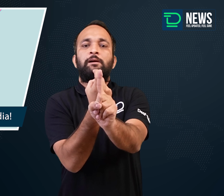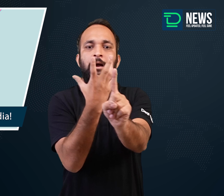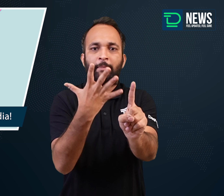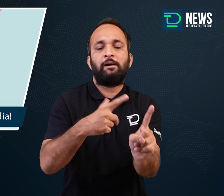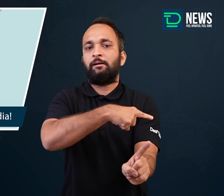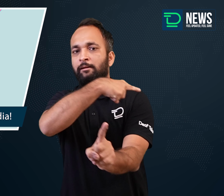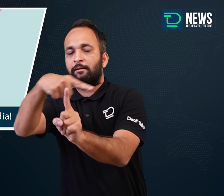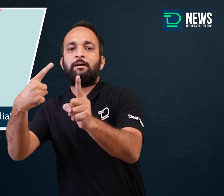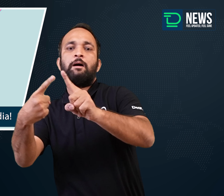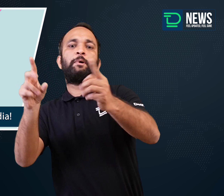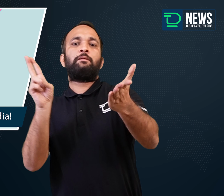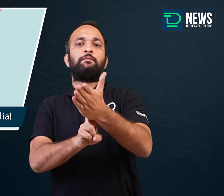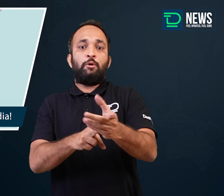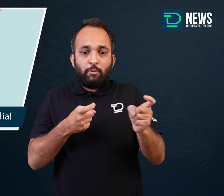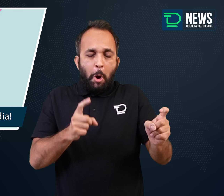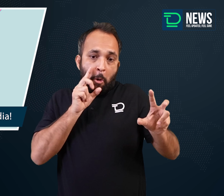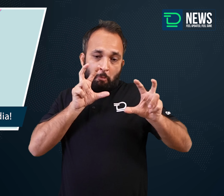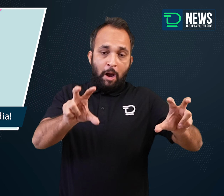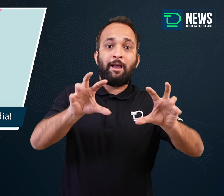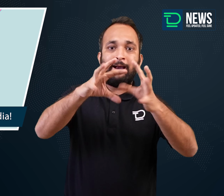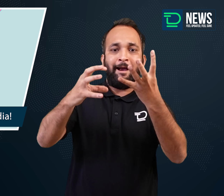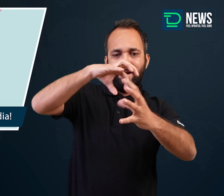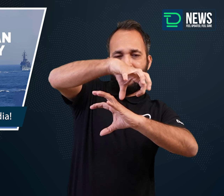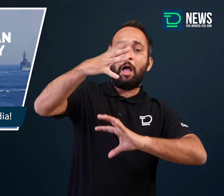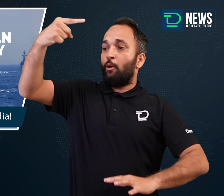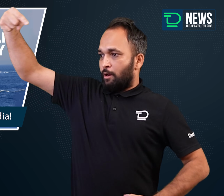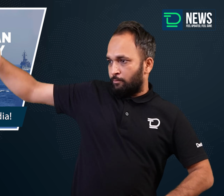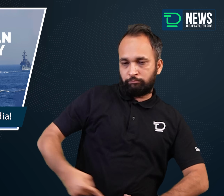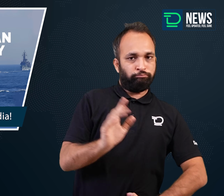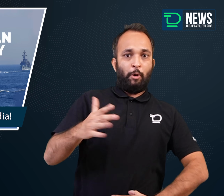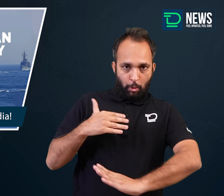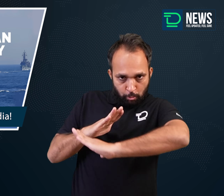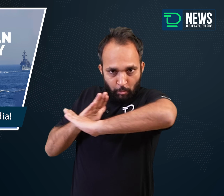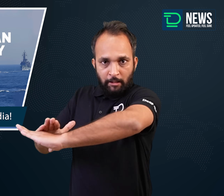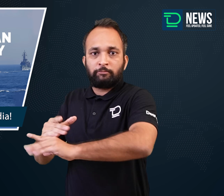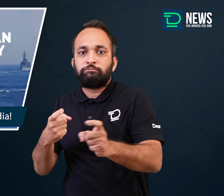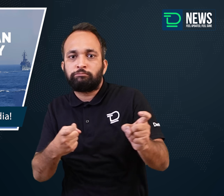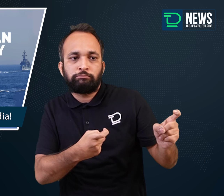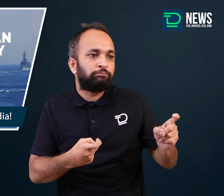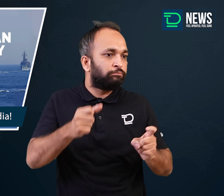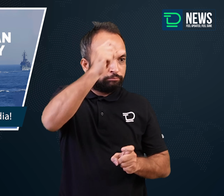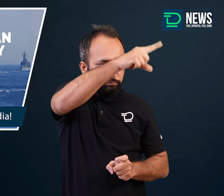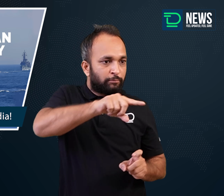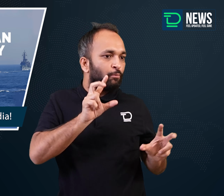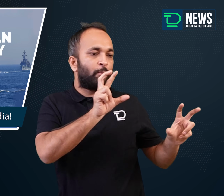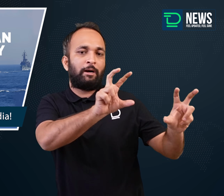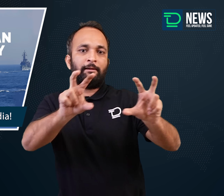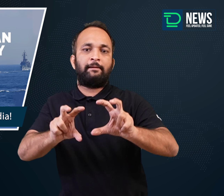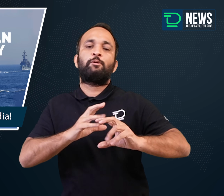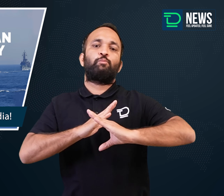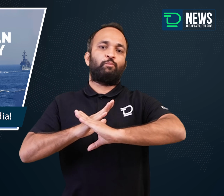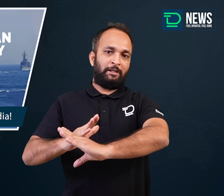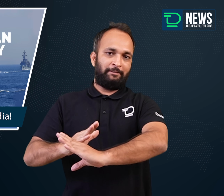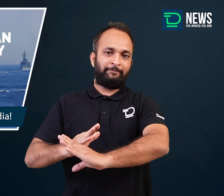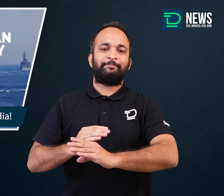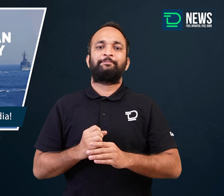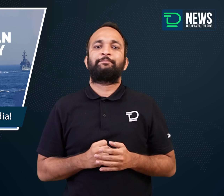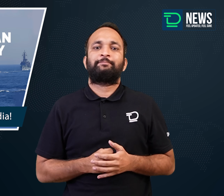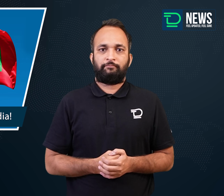Kerala and Tamil Nadu to protect borders.